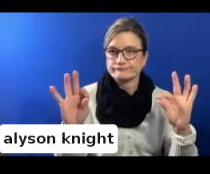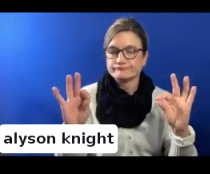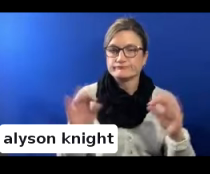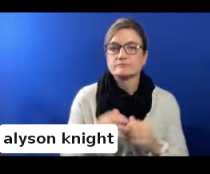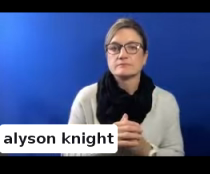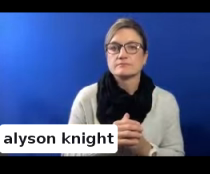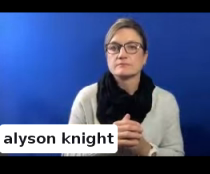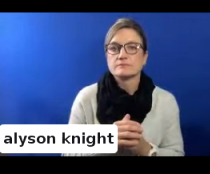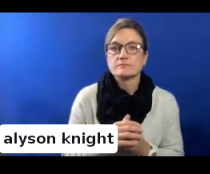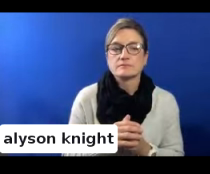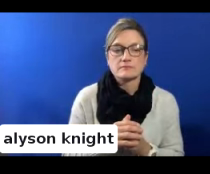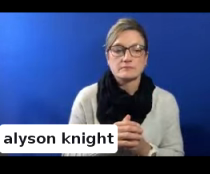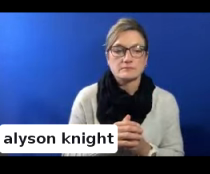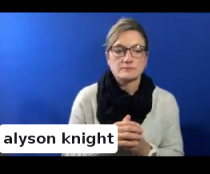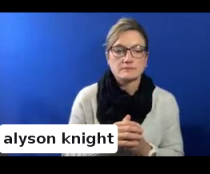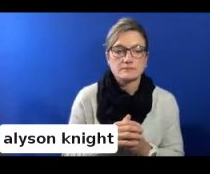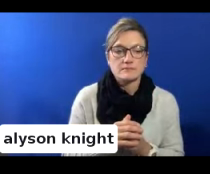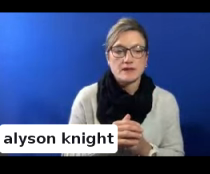So this is a good to go file.